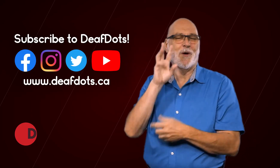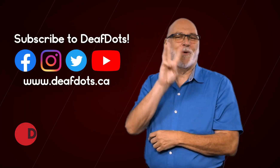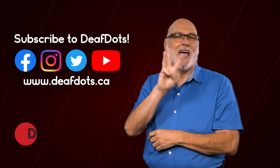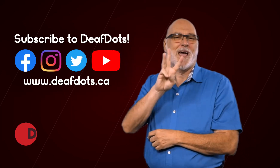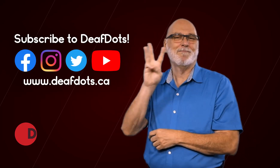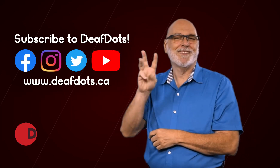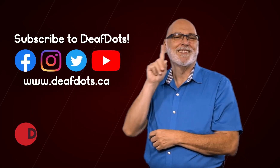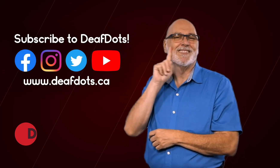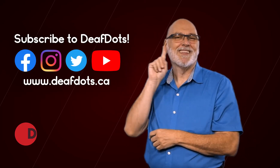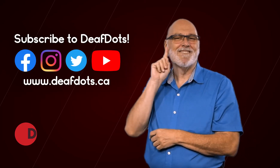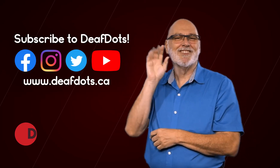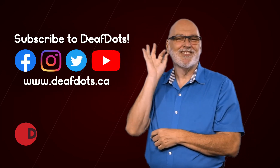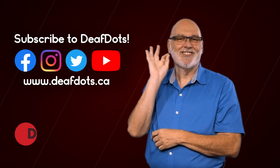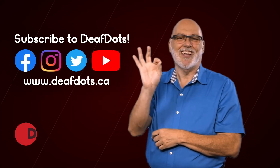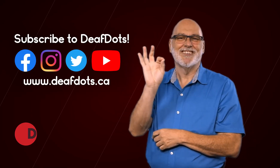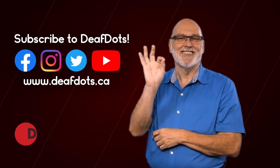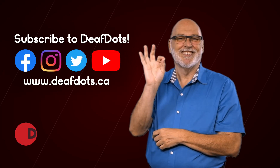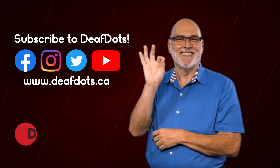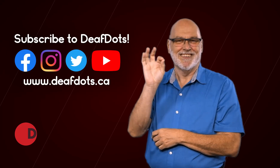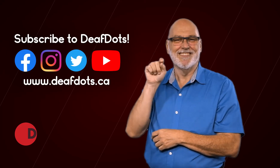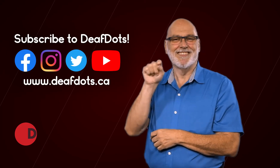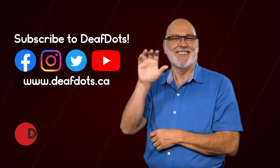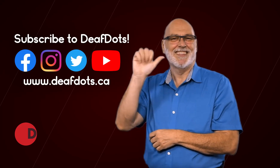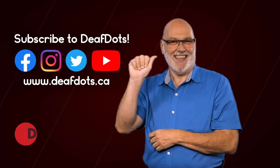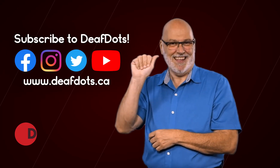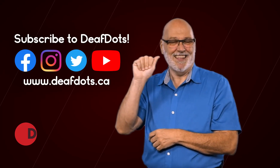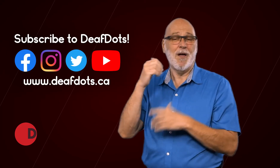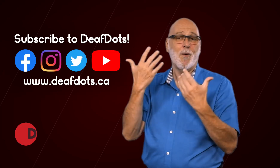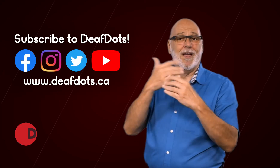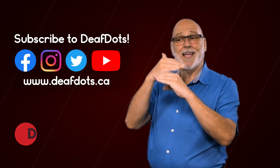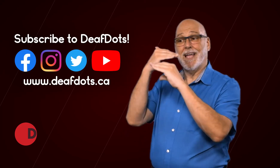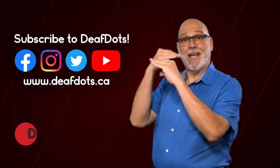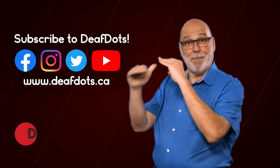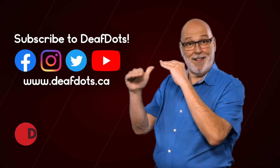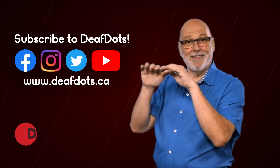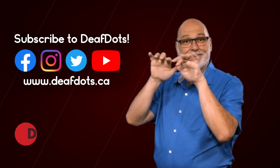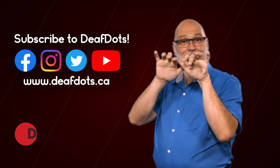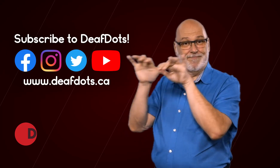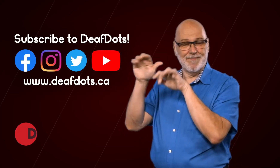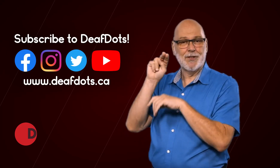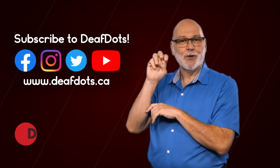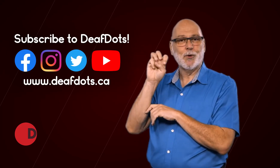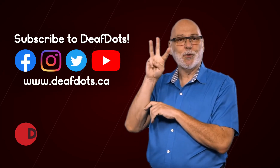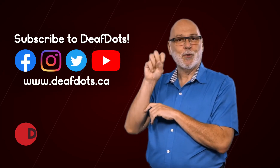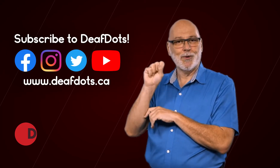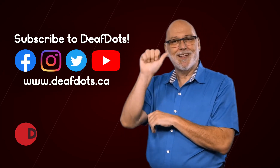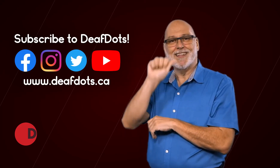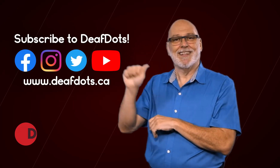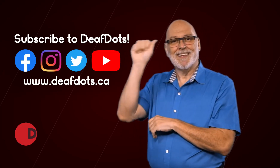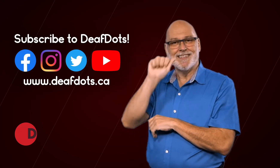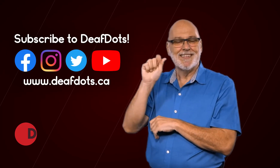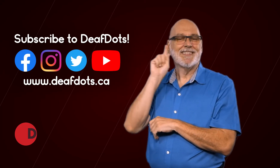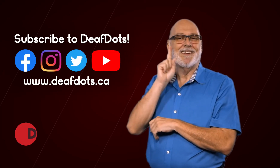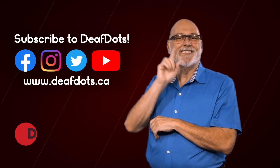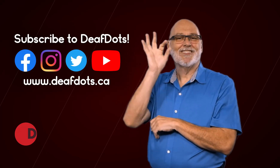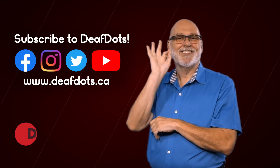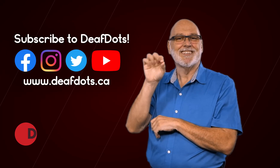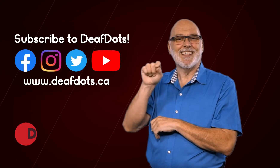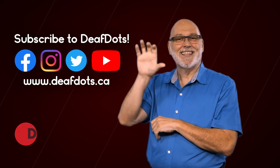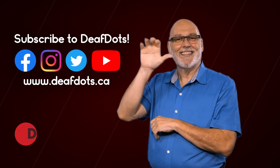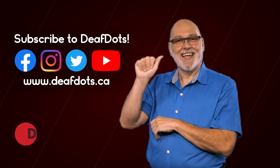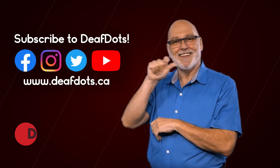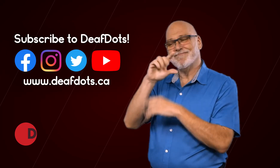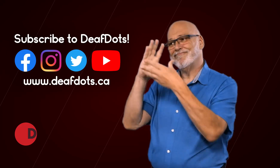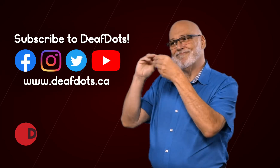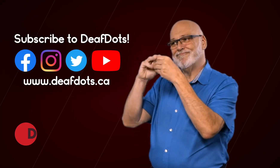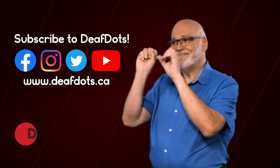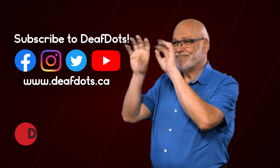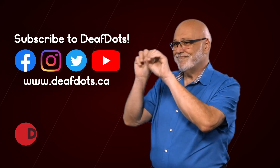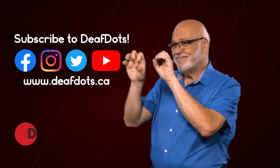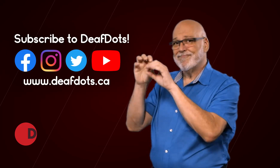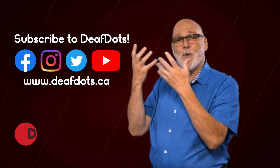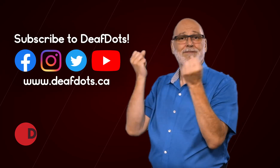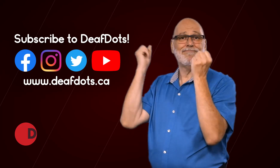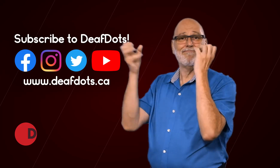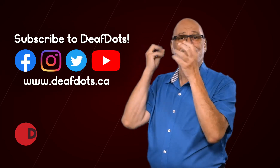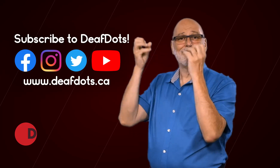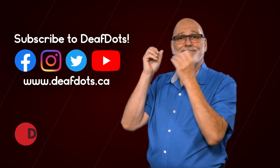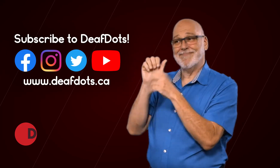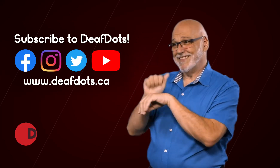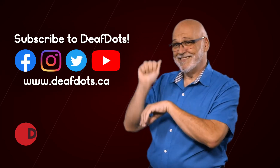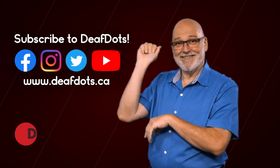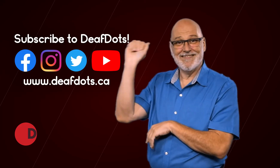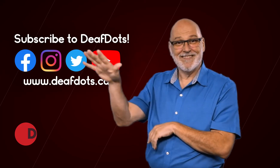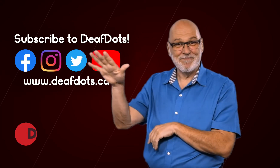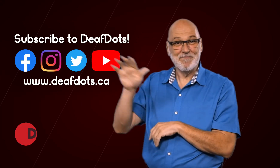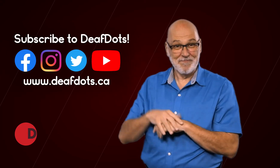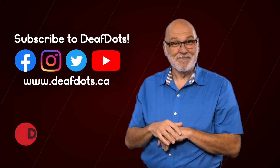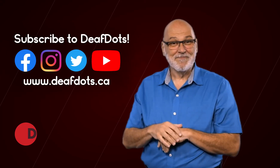www.DeafDots.ca or email to news@deafdots.ca.